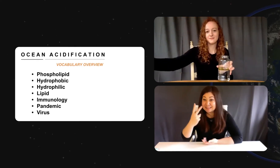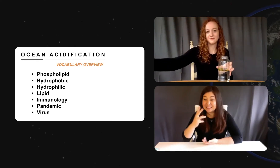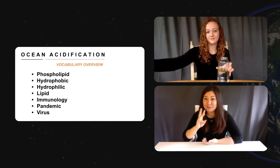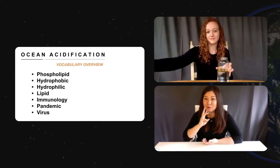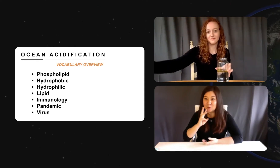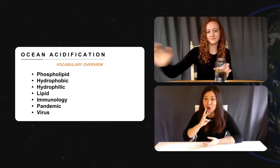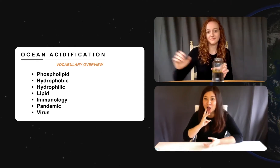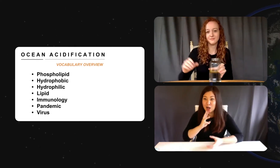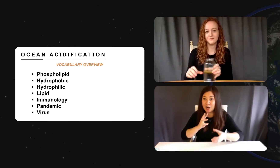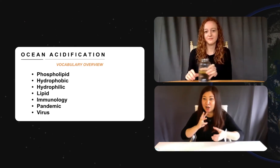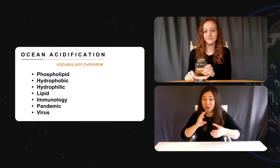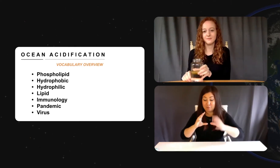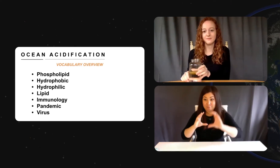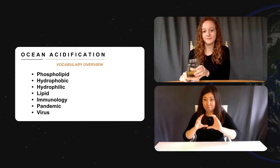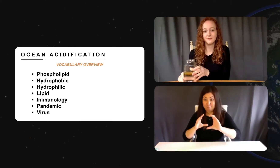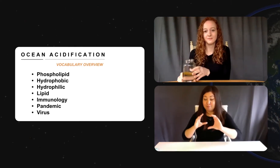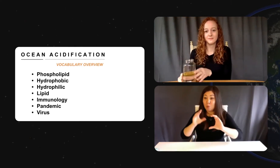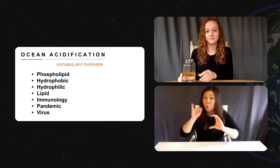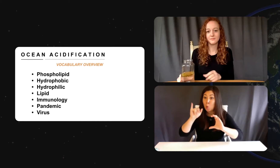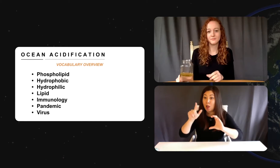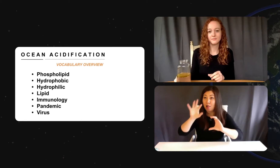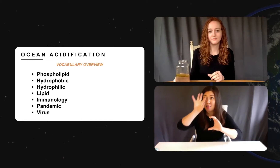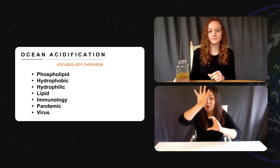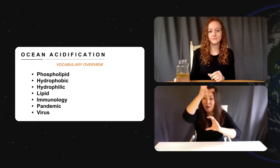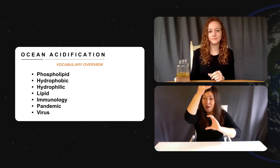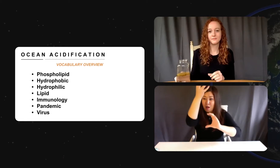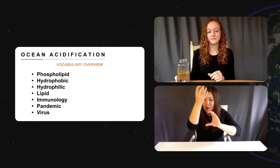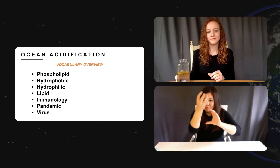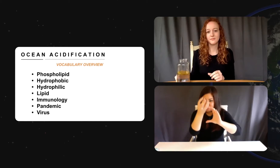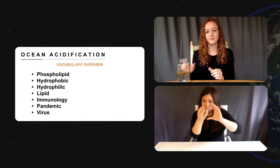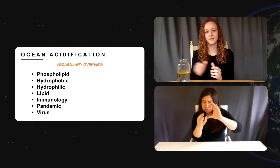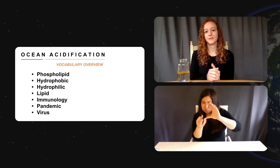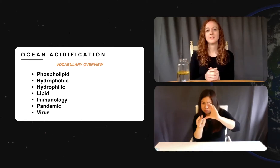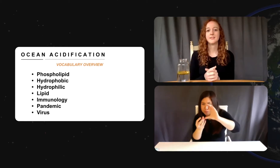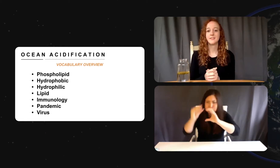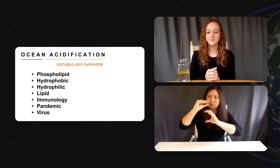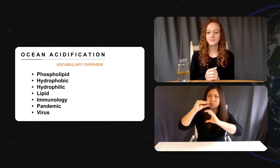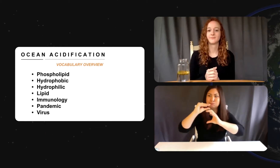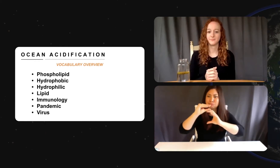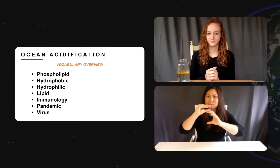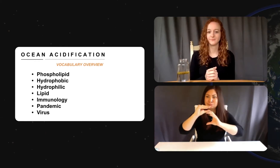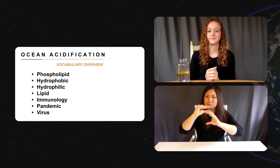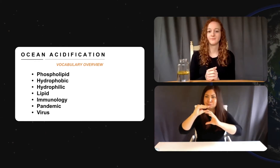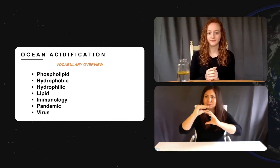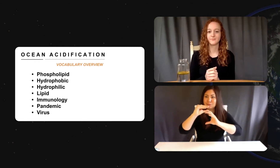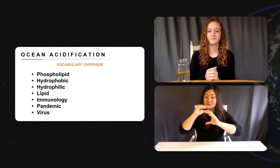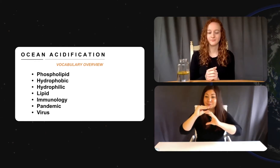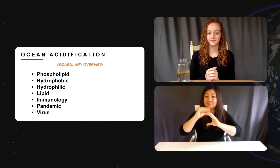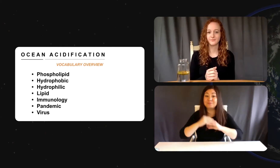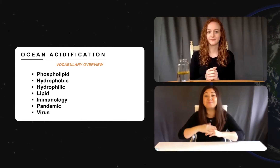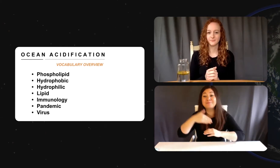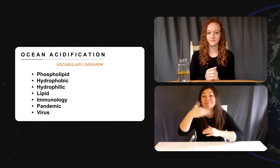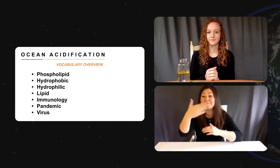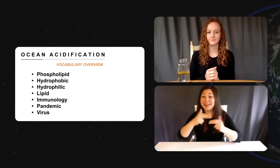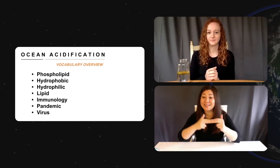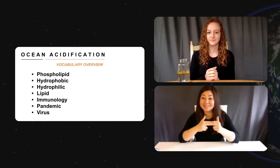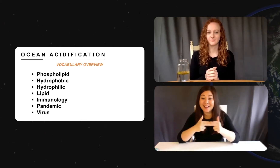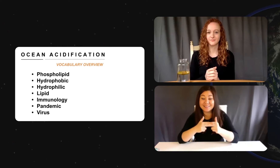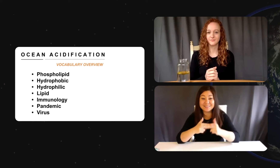Folks, did you see that? When the oil was poured in, it did sink. But then, it popped right up to the top.